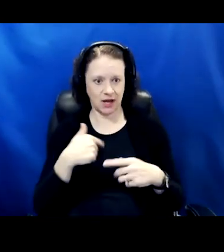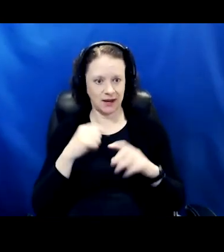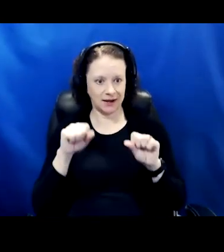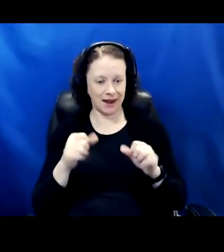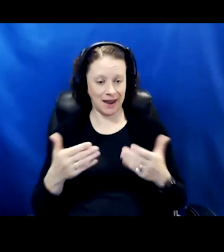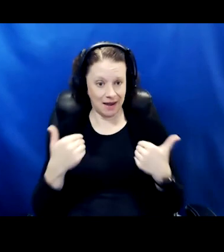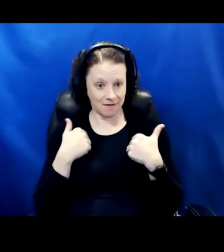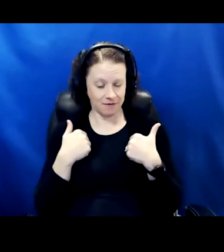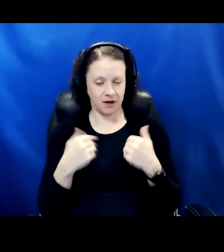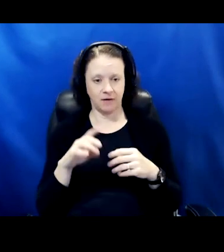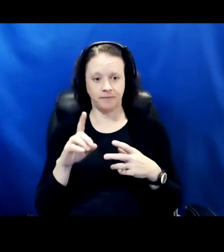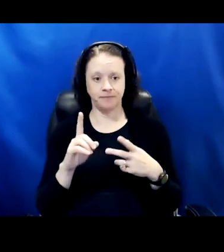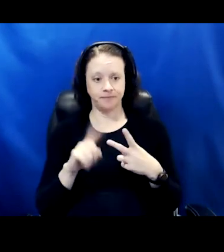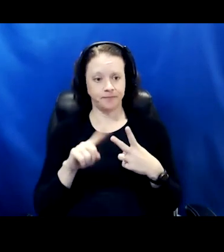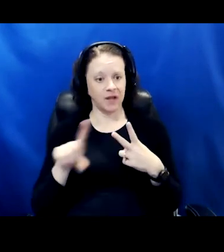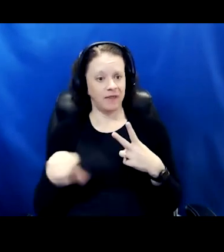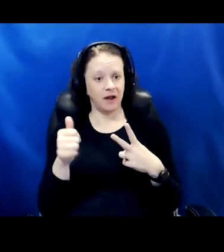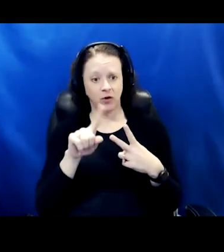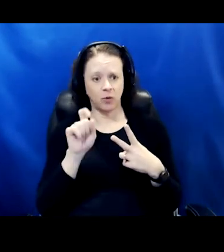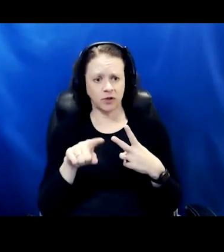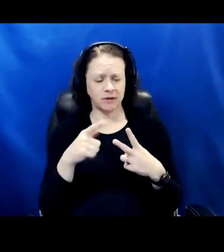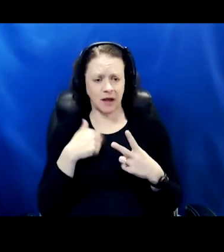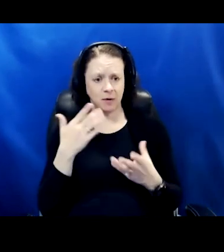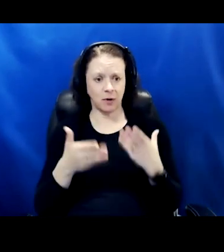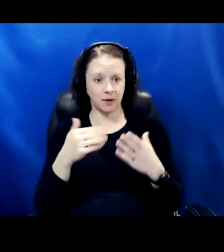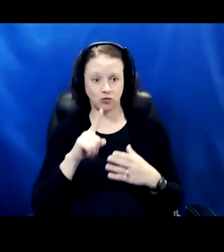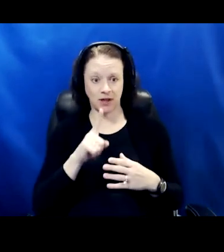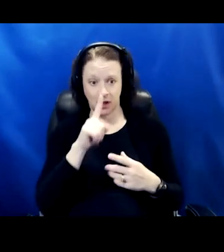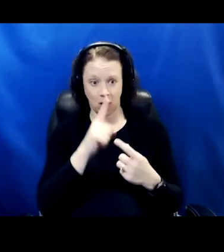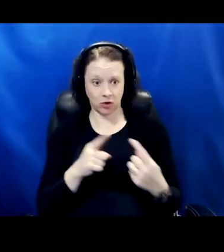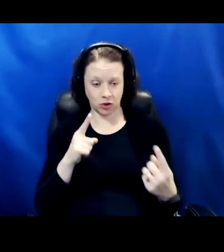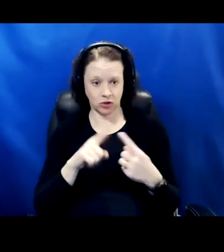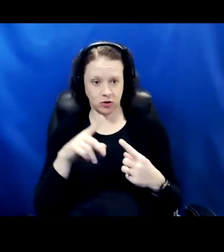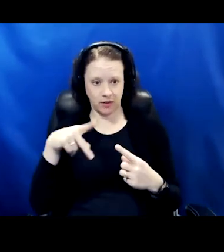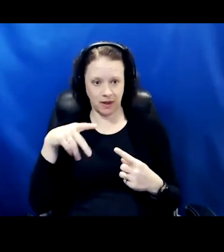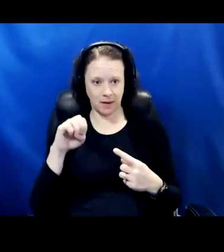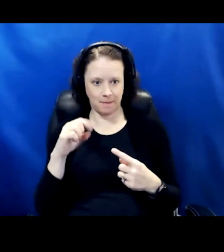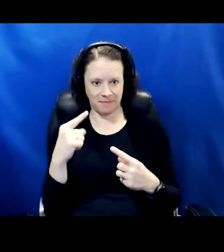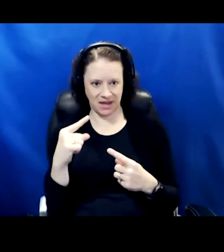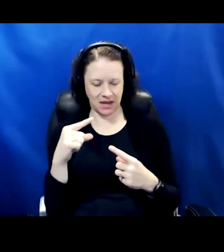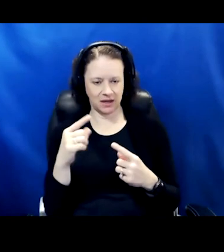The other question I have is I'm probably really allergic to the PEG ingredient in the two double doses,